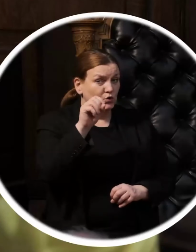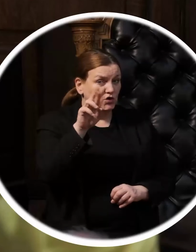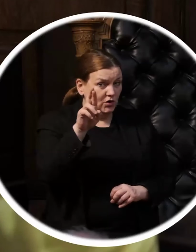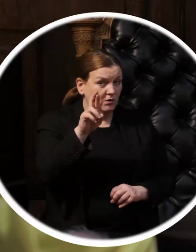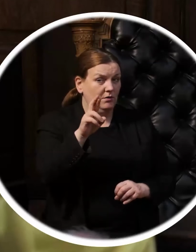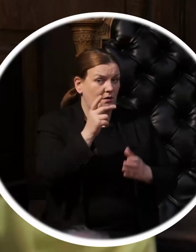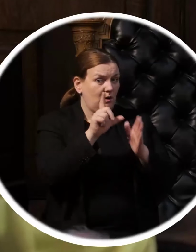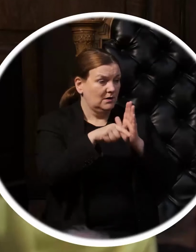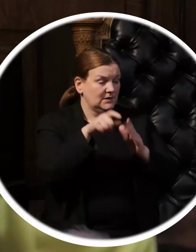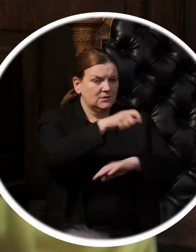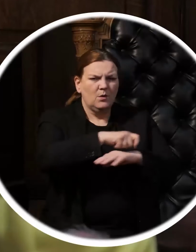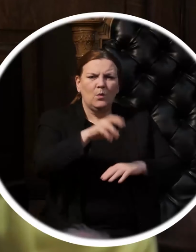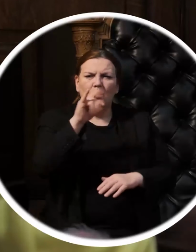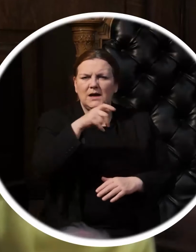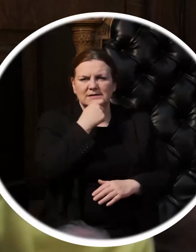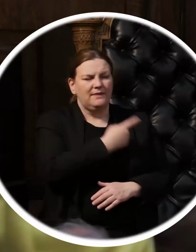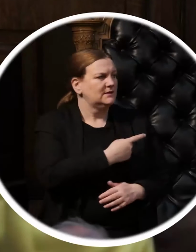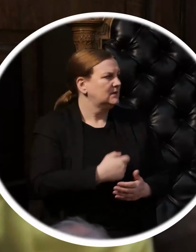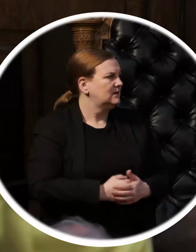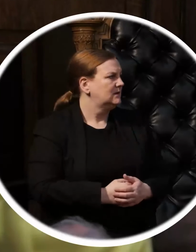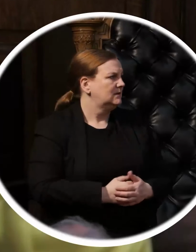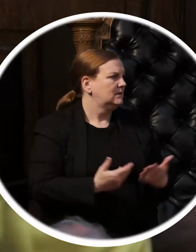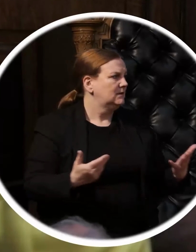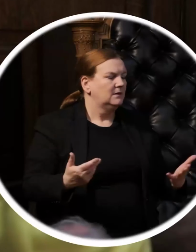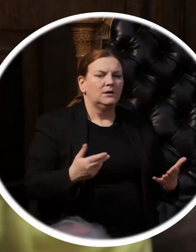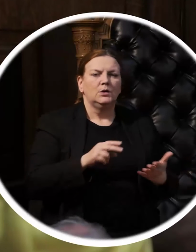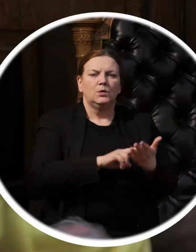The reason I say Tudor is because of the use of labelling.